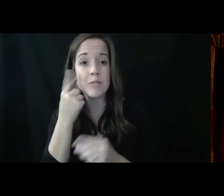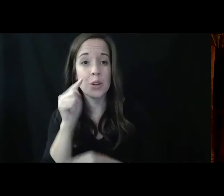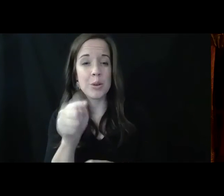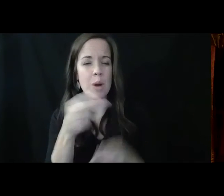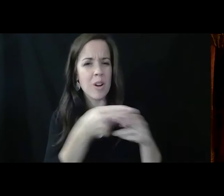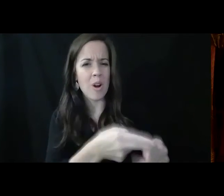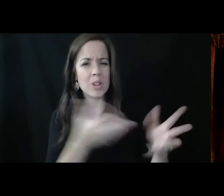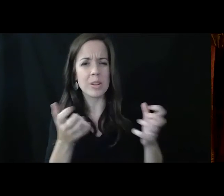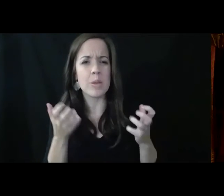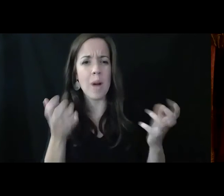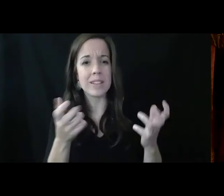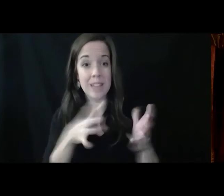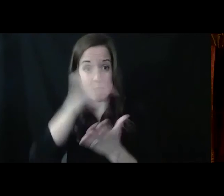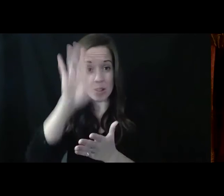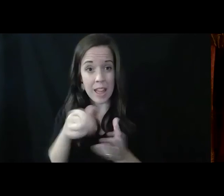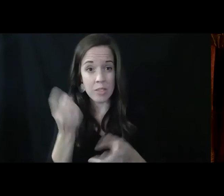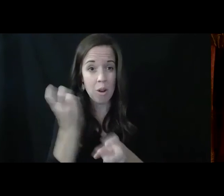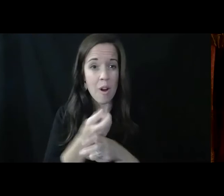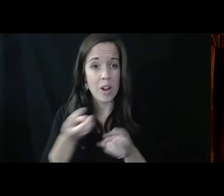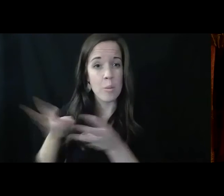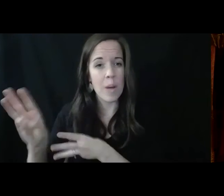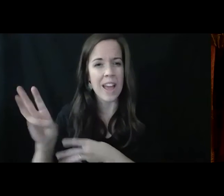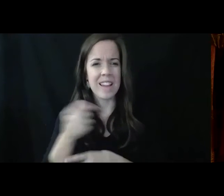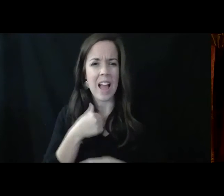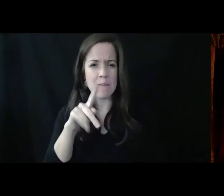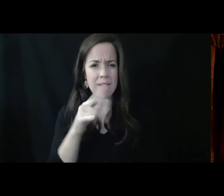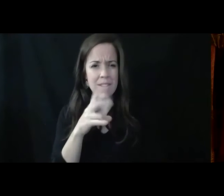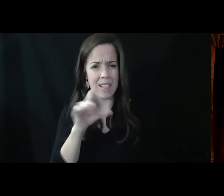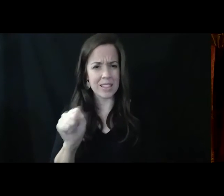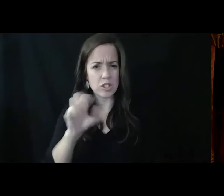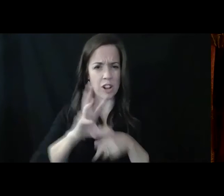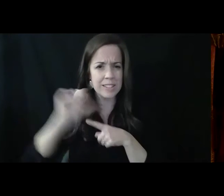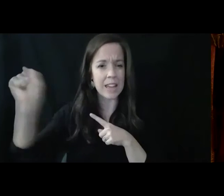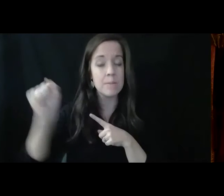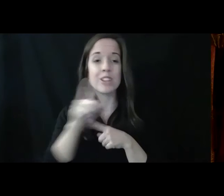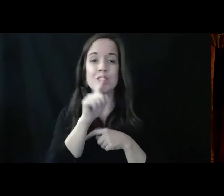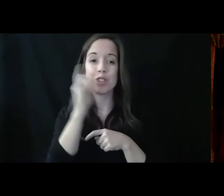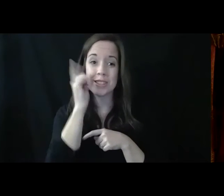the hard way // amorphophallus titanum // it sure sounds pretty in a dead tongue